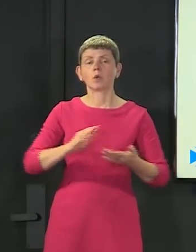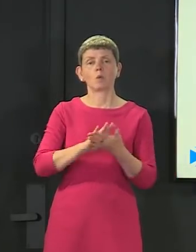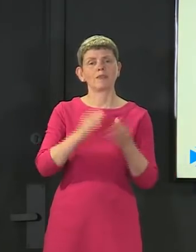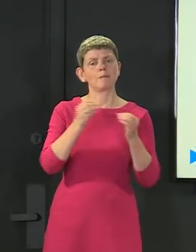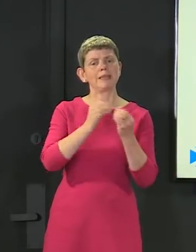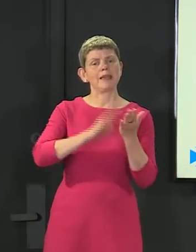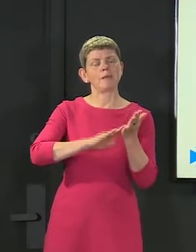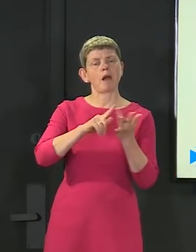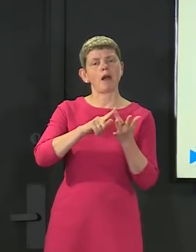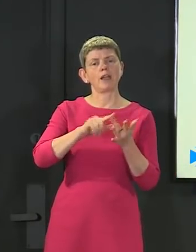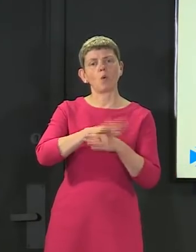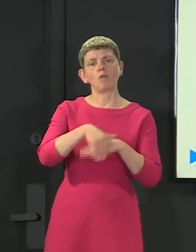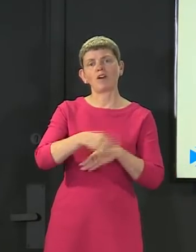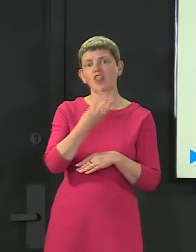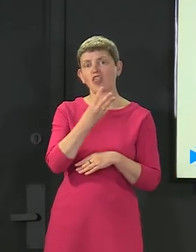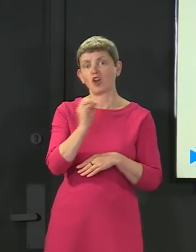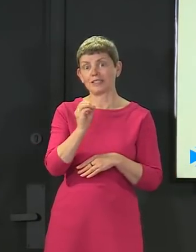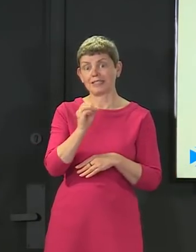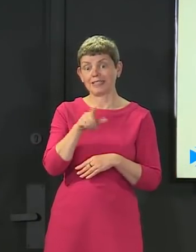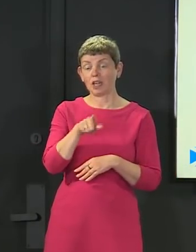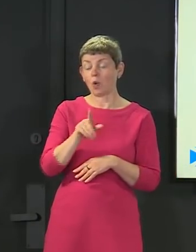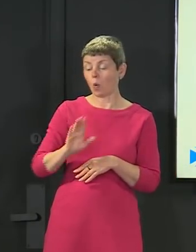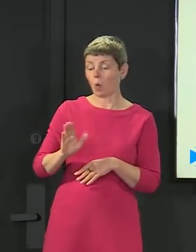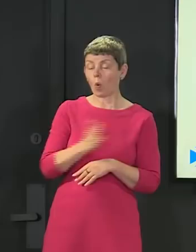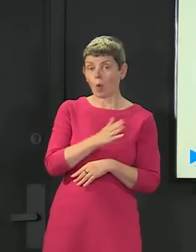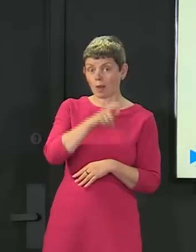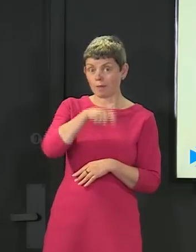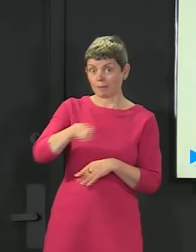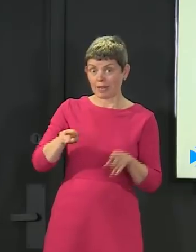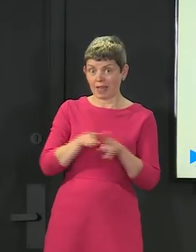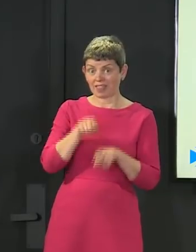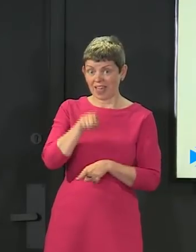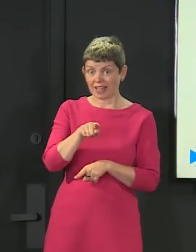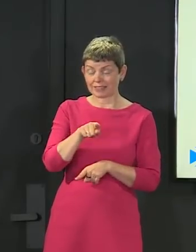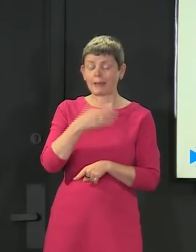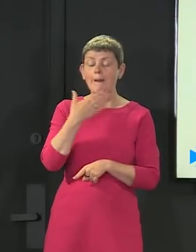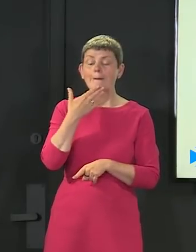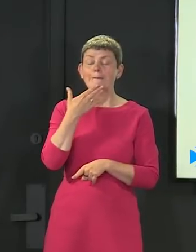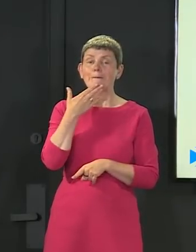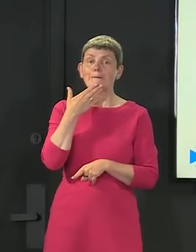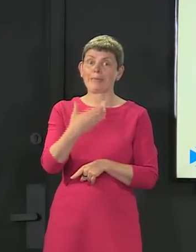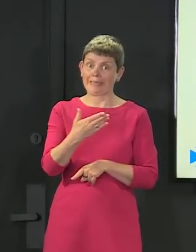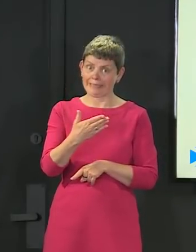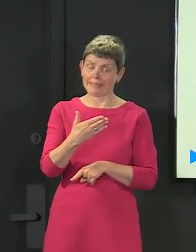would particularly encourage all of those groups to take your vaccine as as quickly as possible